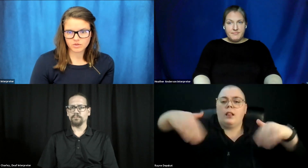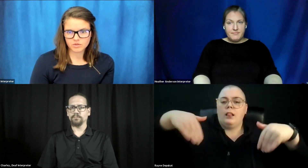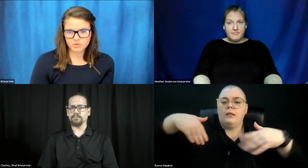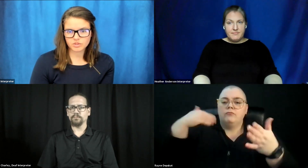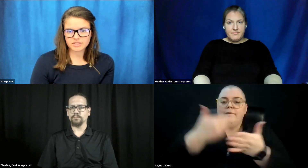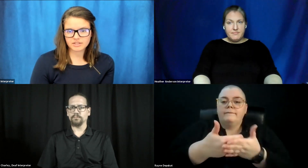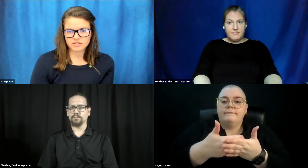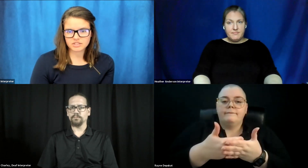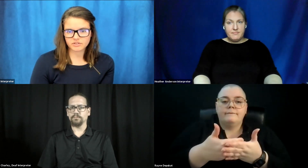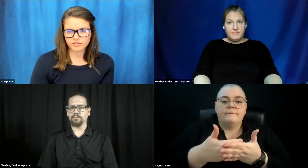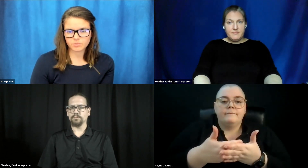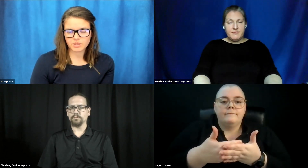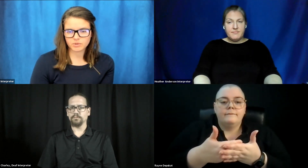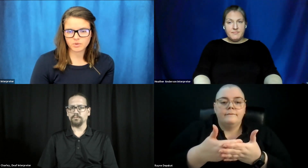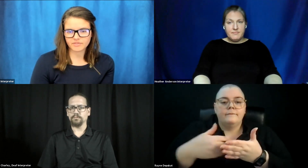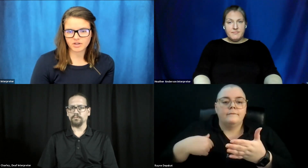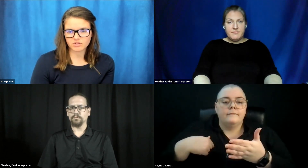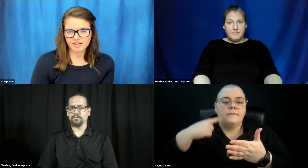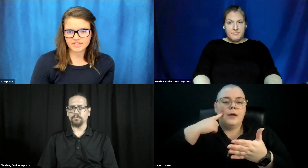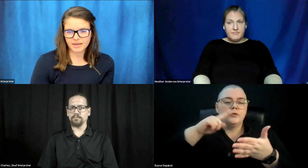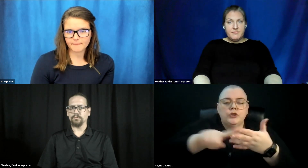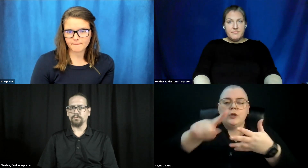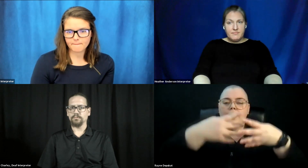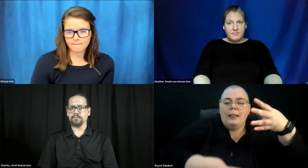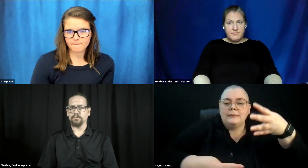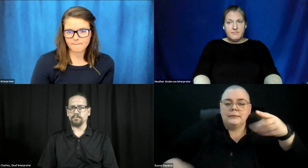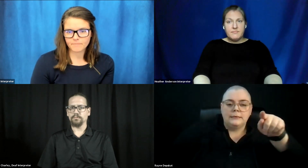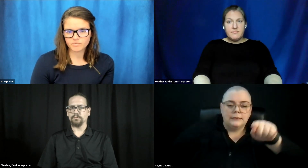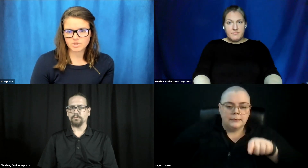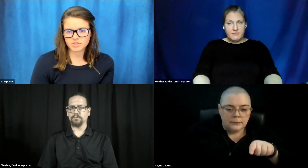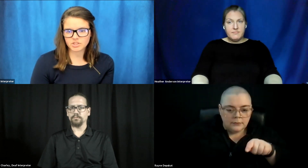So it looks like there's still a few people who have not arrived yet.